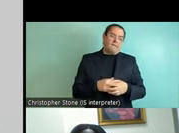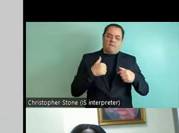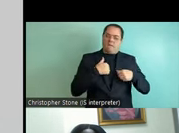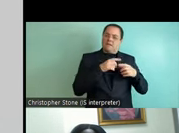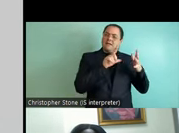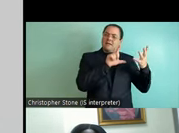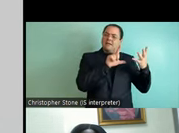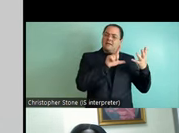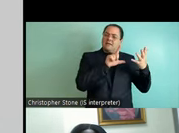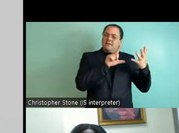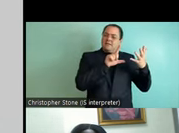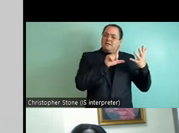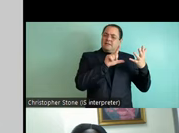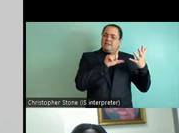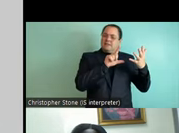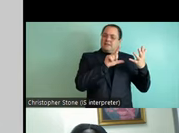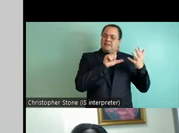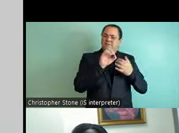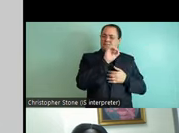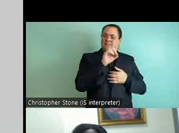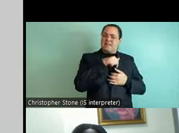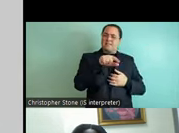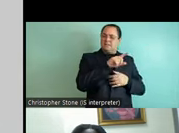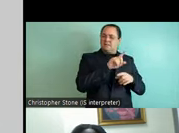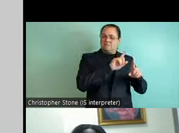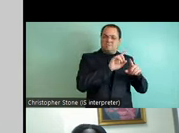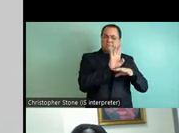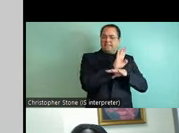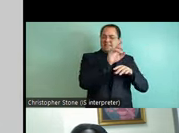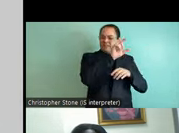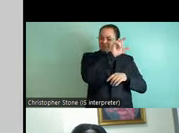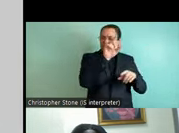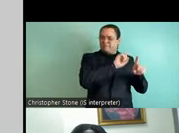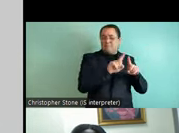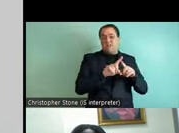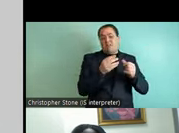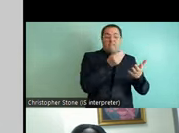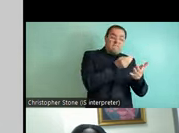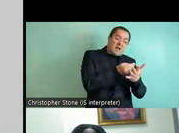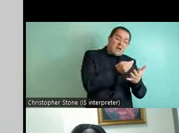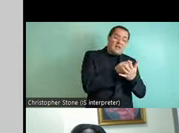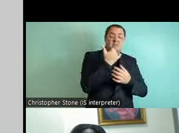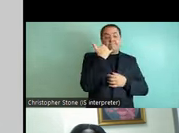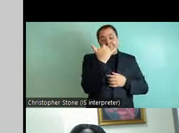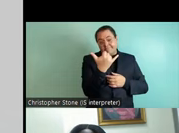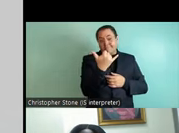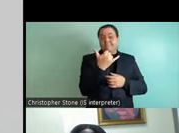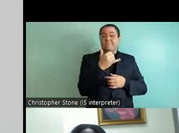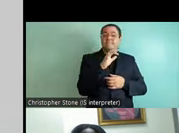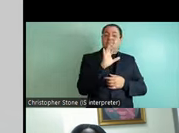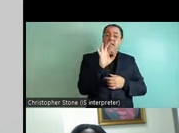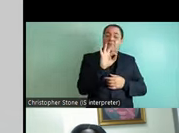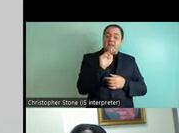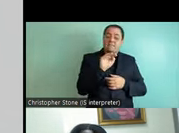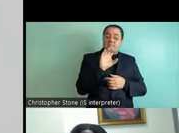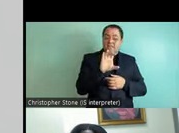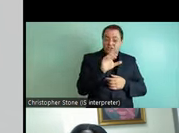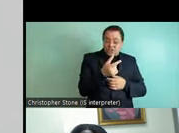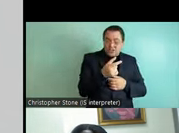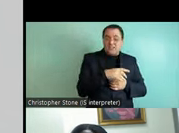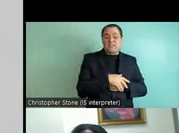from diverse sectors, from the finance sector to Terry comes to a friend CG service sector.